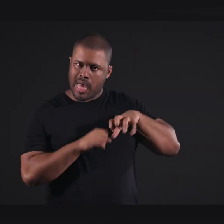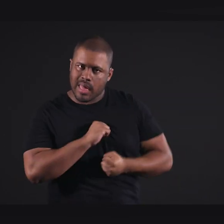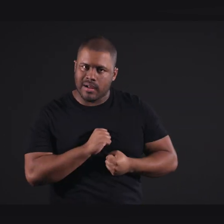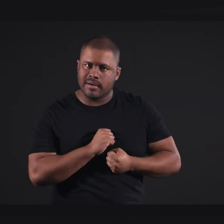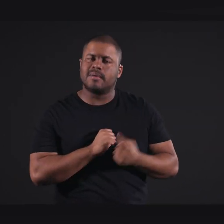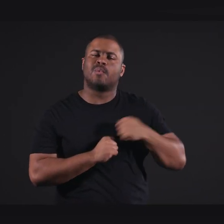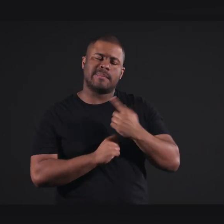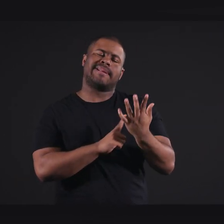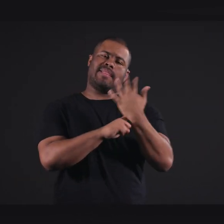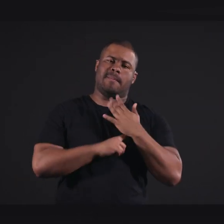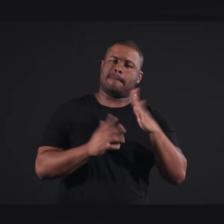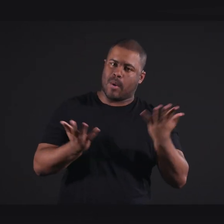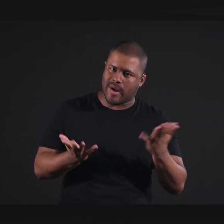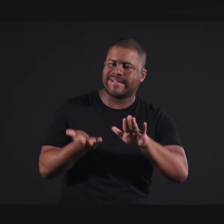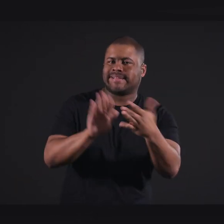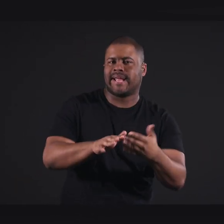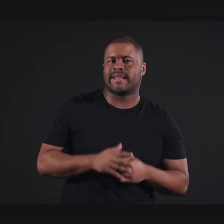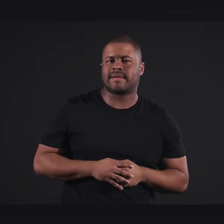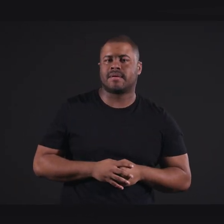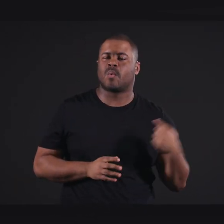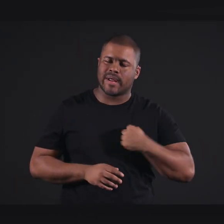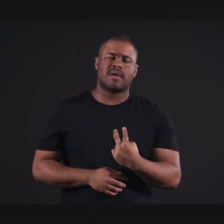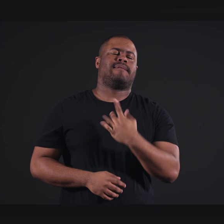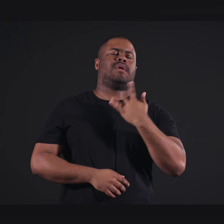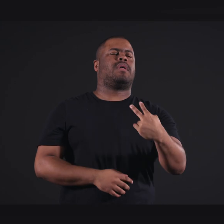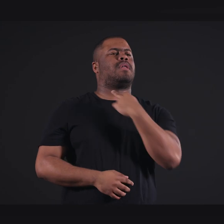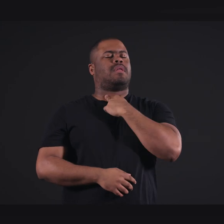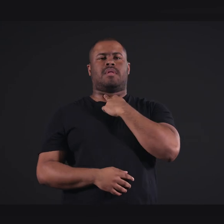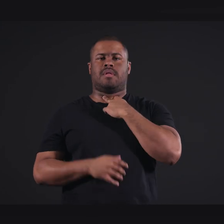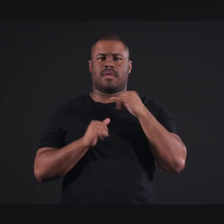We are all oppressed by death and will fall under its final opposition.